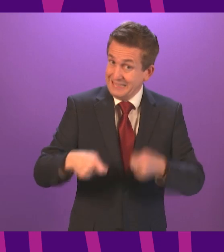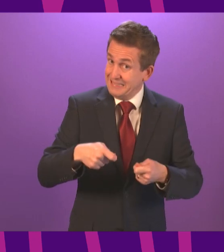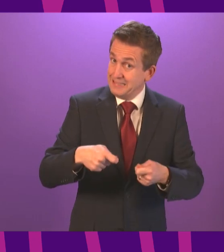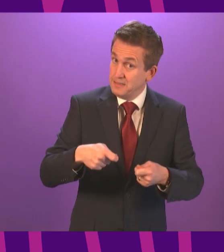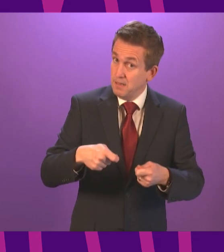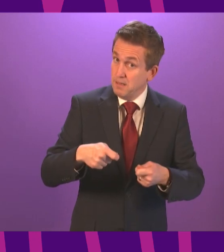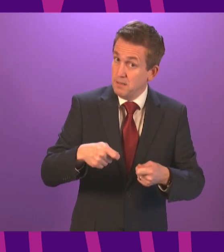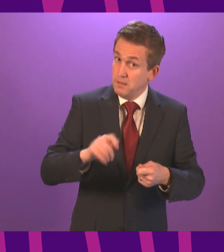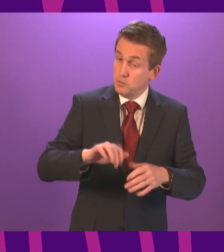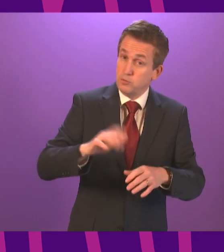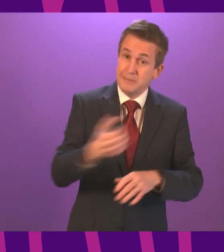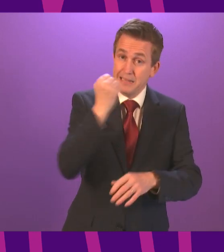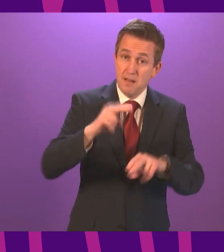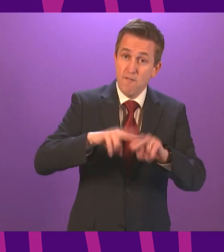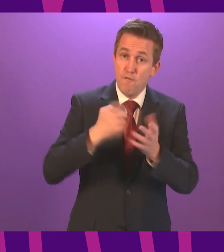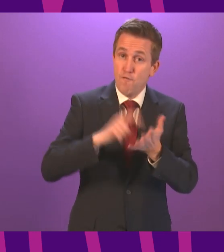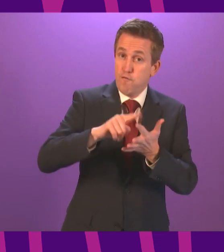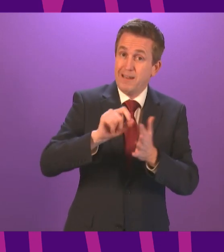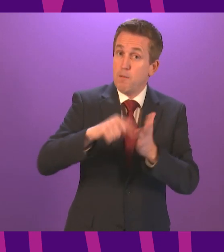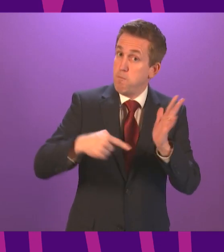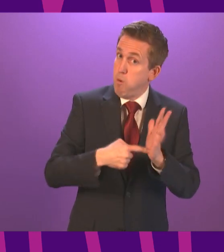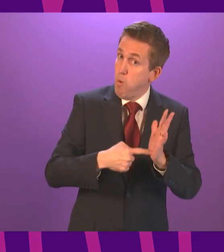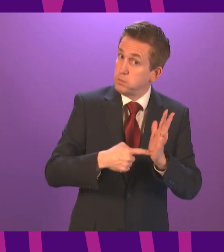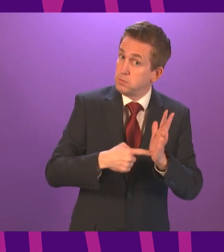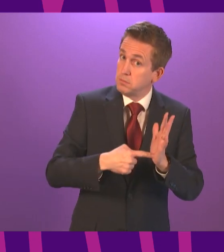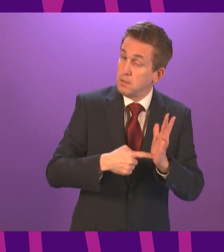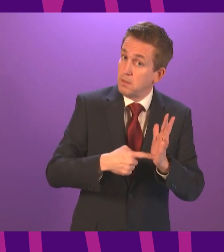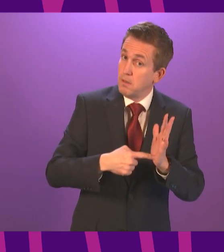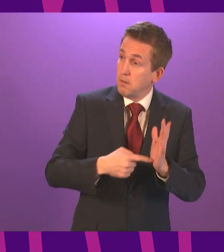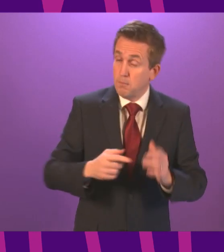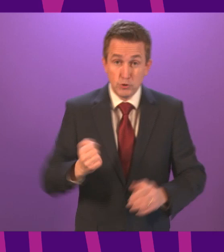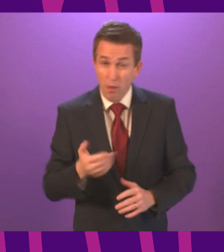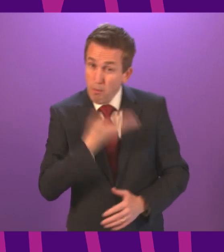has just said, it has not opened here. There is a lot of interest in Scotland in having